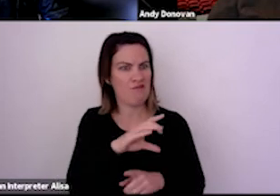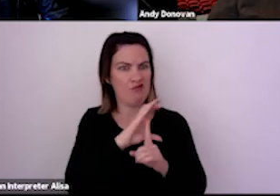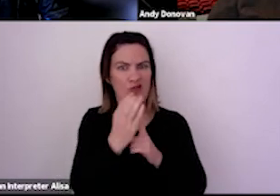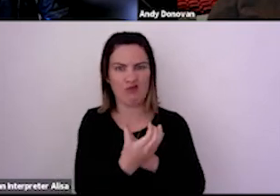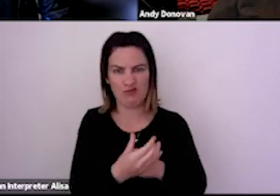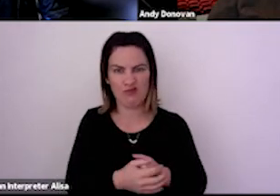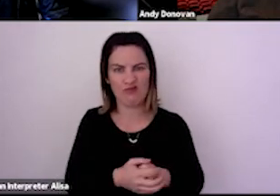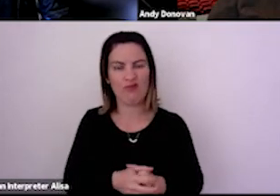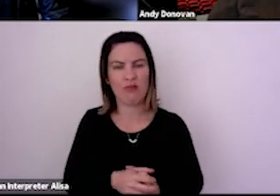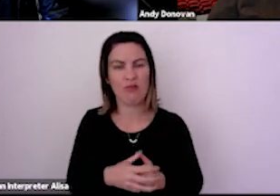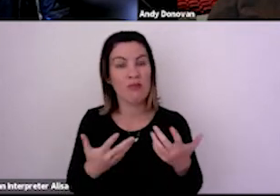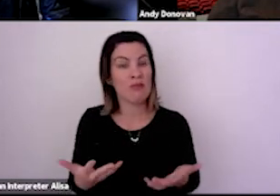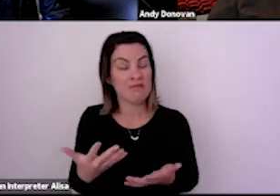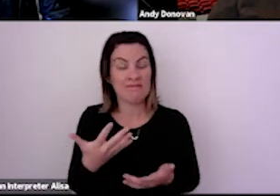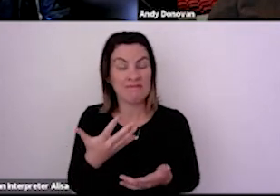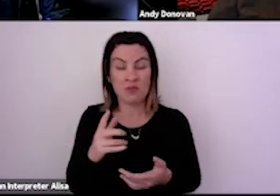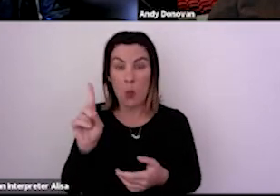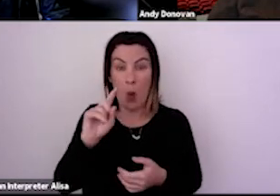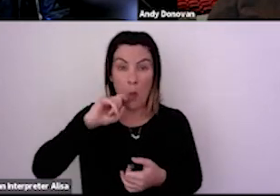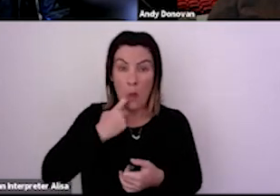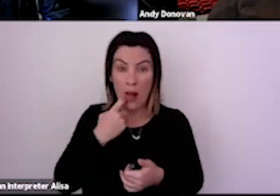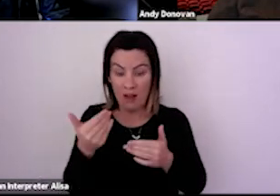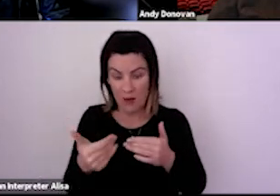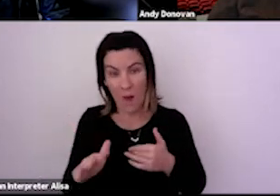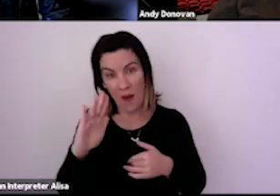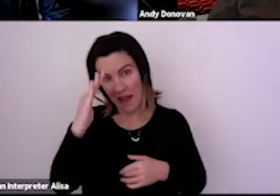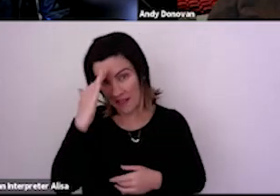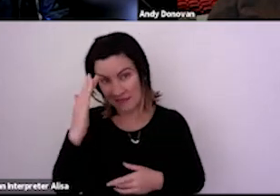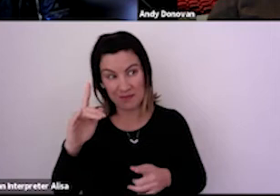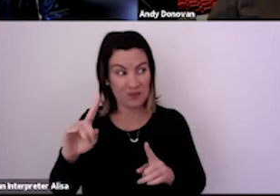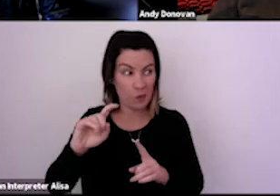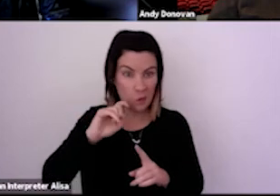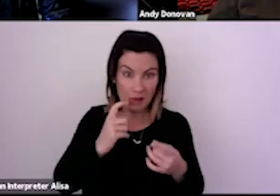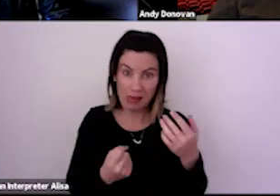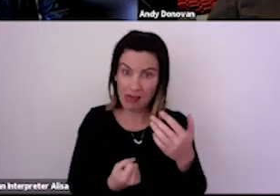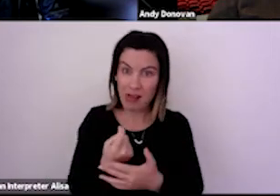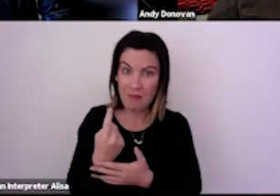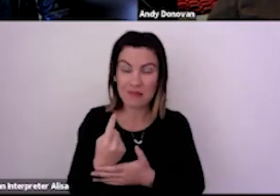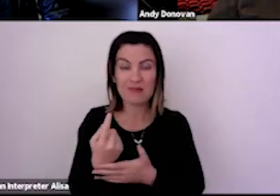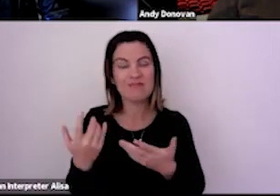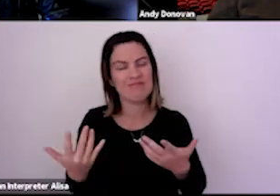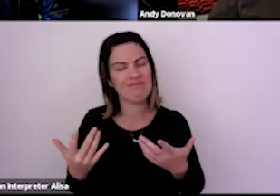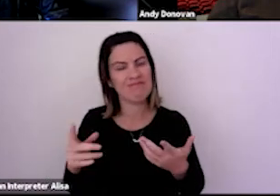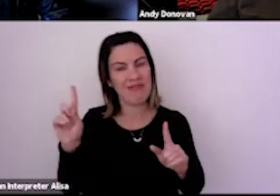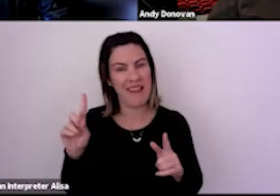what will be viable in the current context with the restrictions that we may or may not have in place.